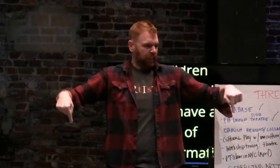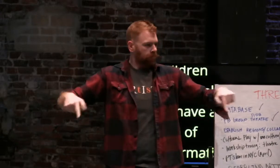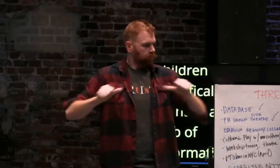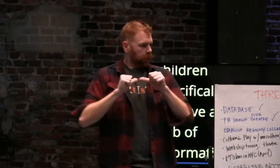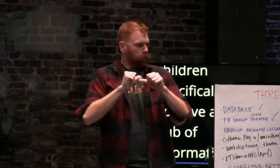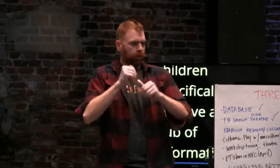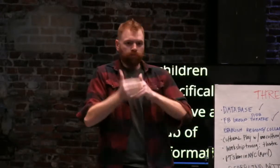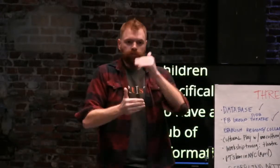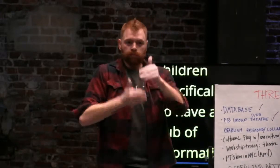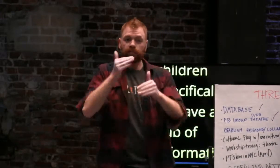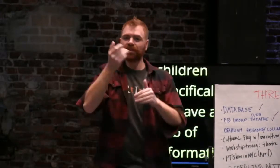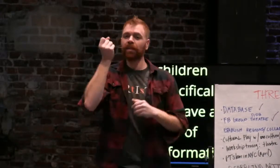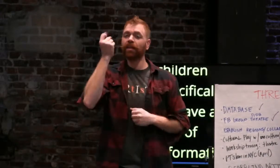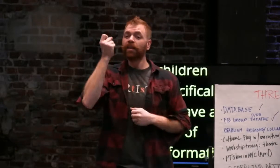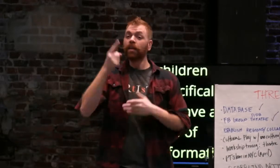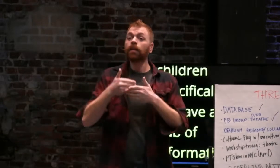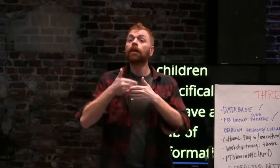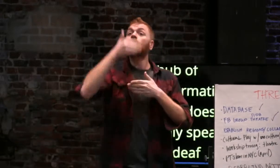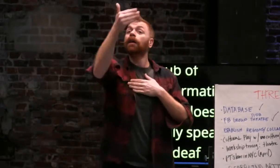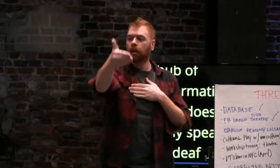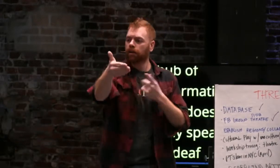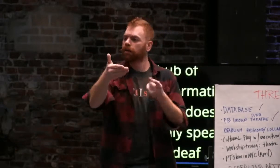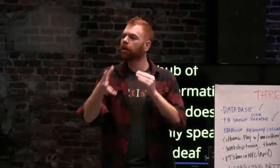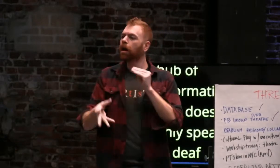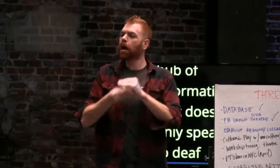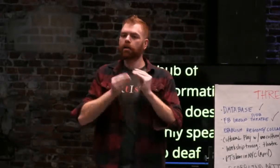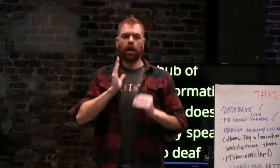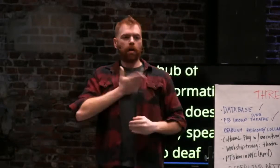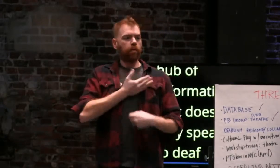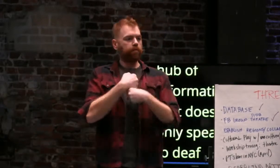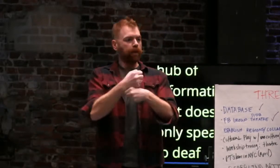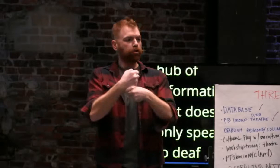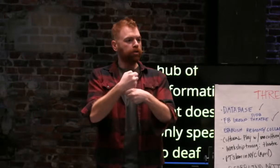To also continue to have ongoing workshops or sessions or seminars like this.